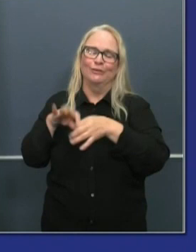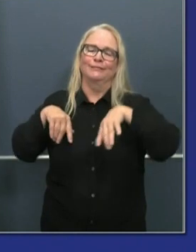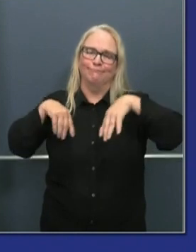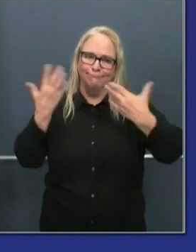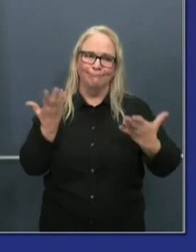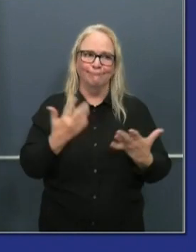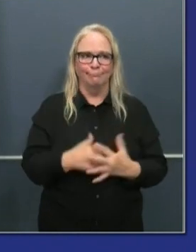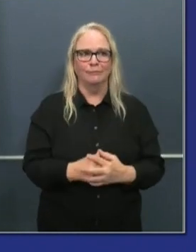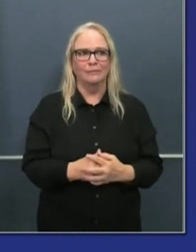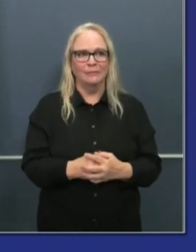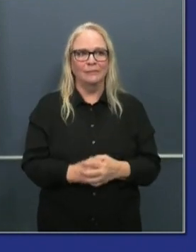OF CALIFORNIA.